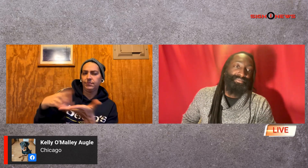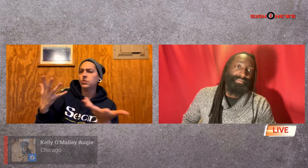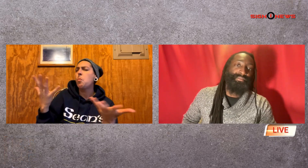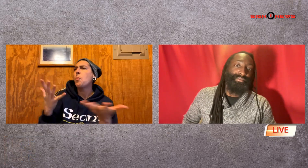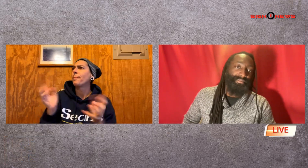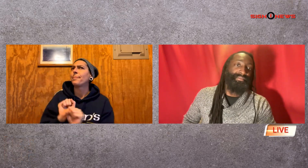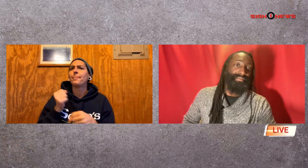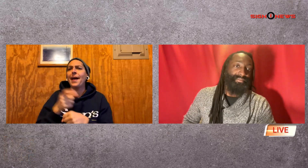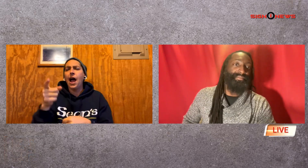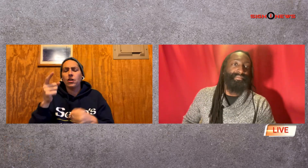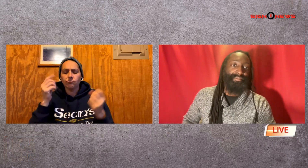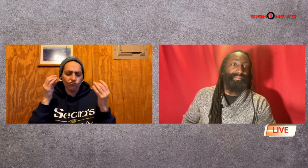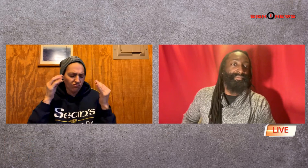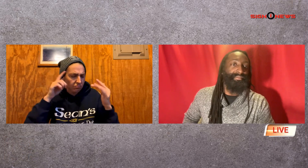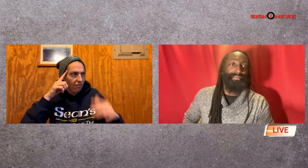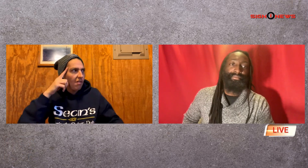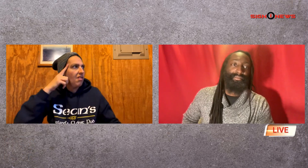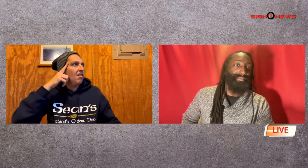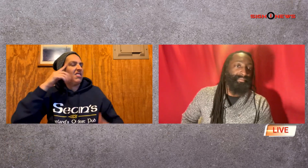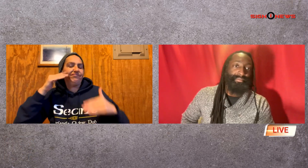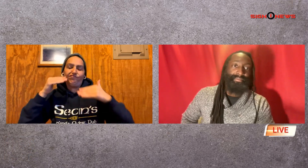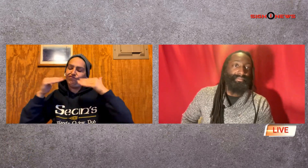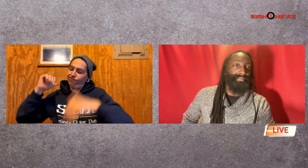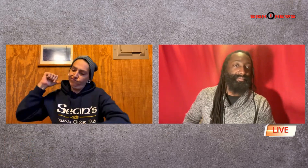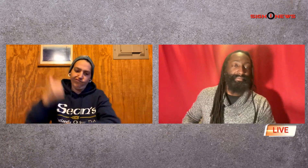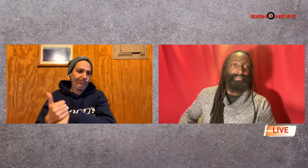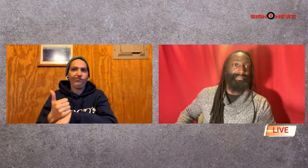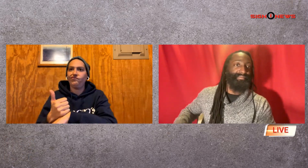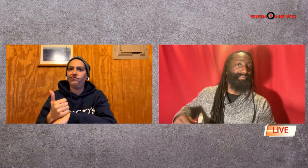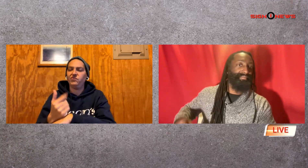can you tell us more about the urban jazz dance and what made you decide to start the